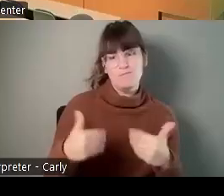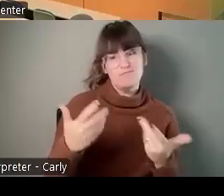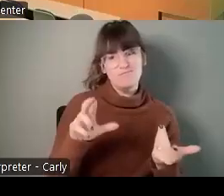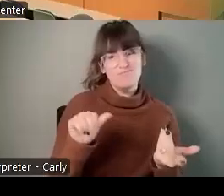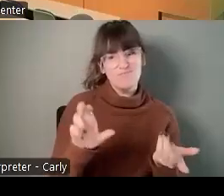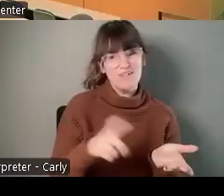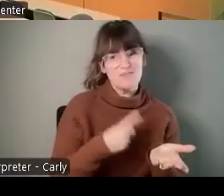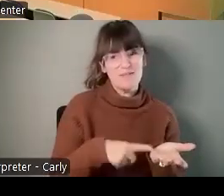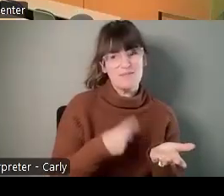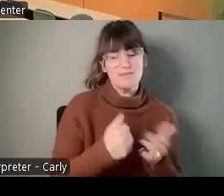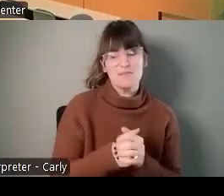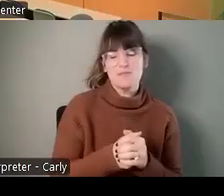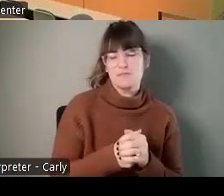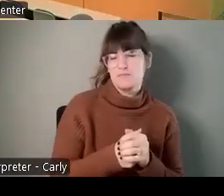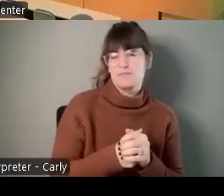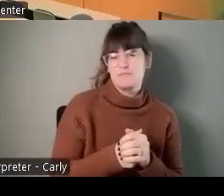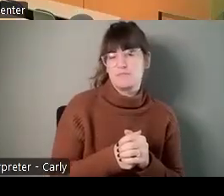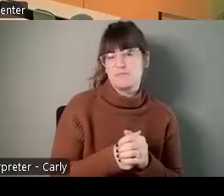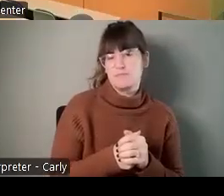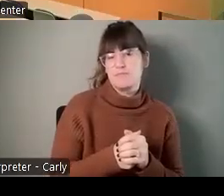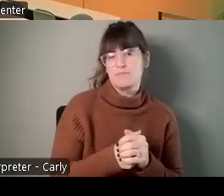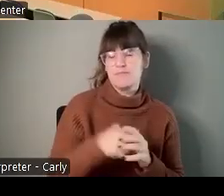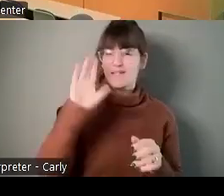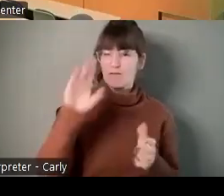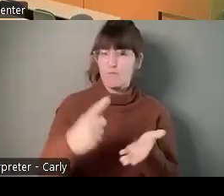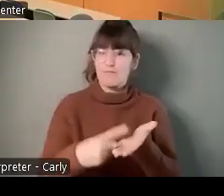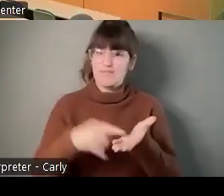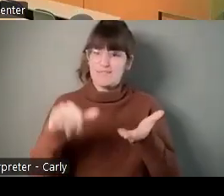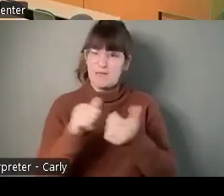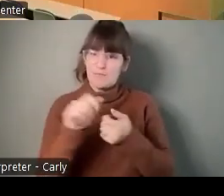it if then I know we've talked about it with specific cases. Um, so we do try to take it in